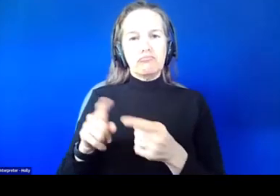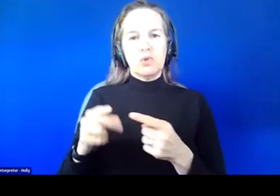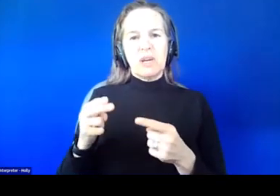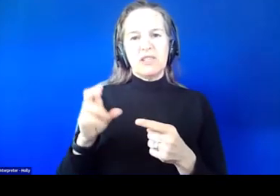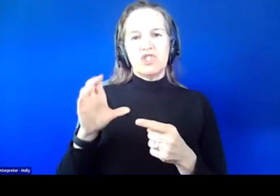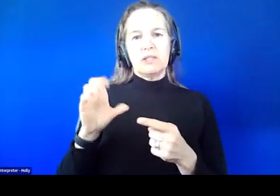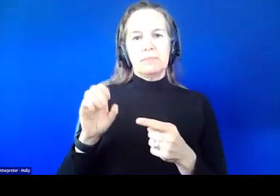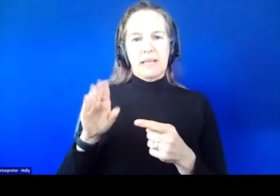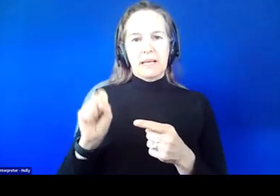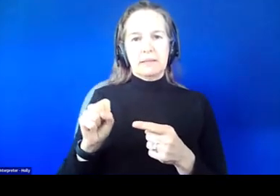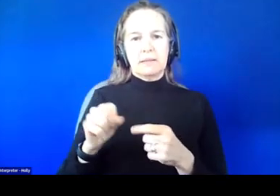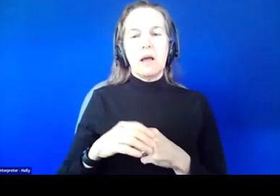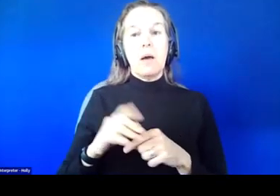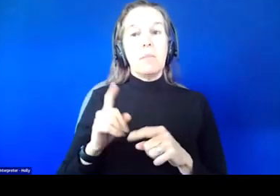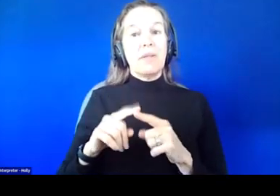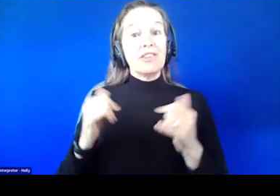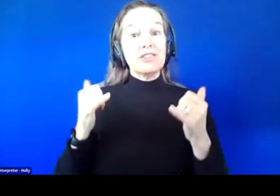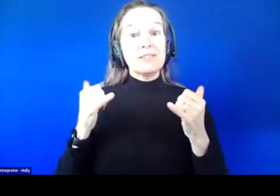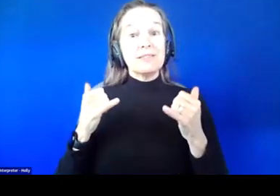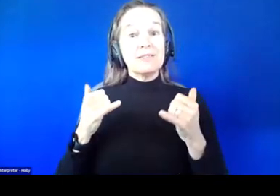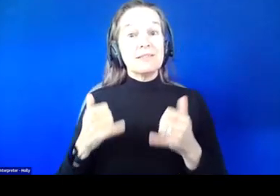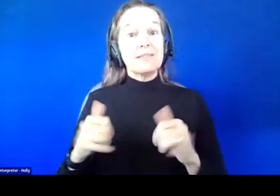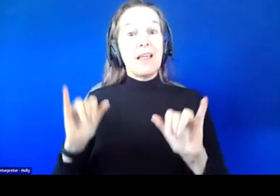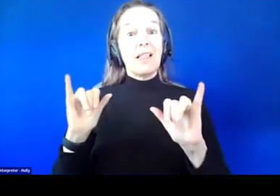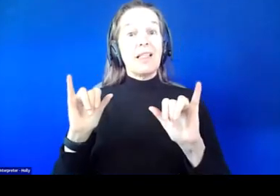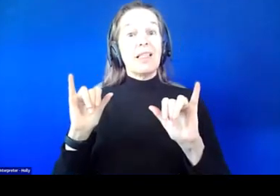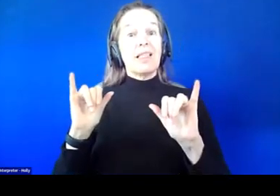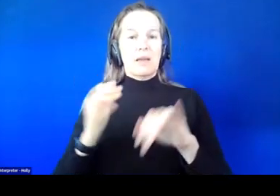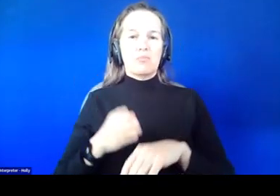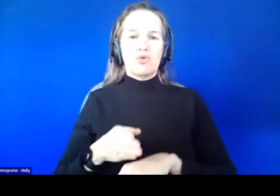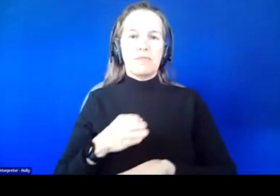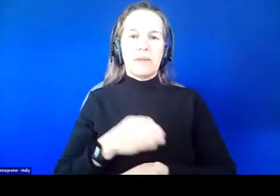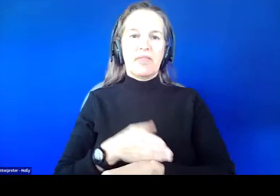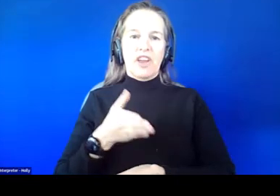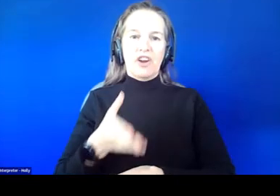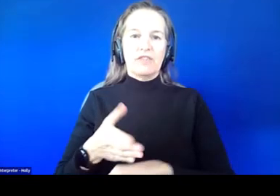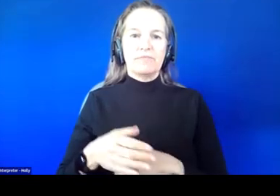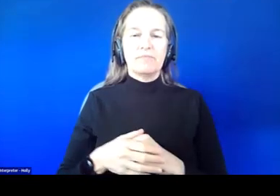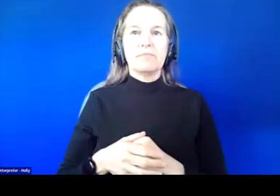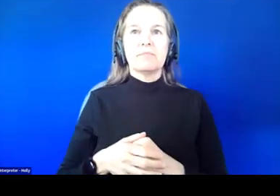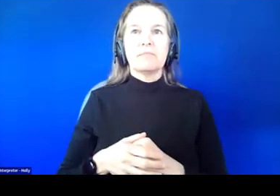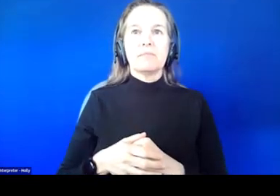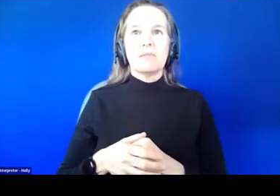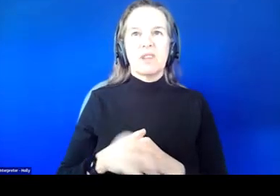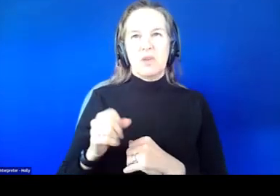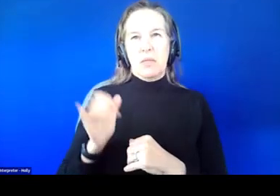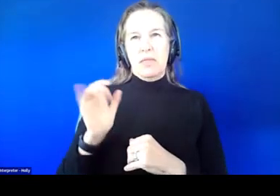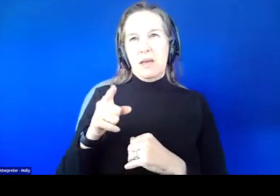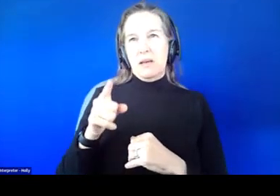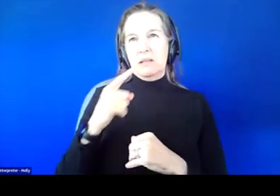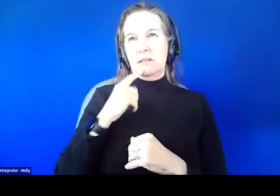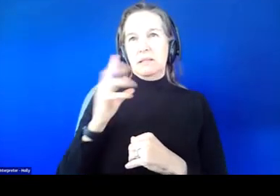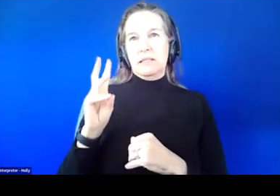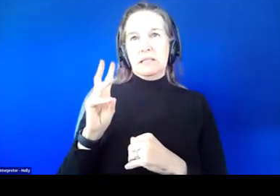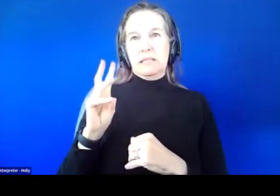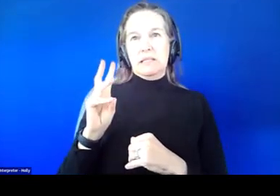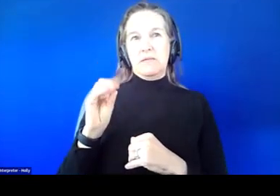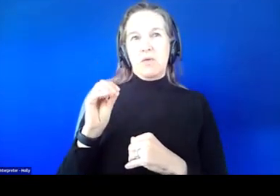is still room to improve. So 64% of spending of